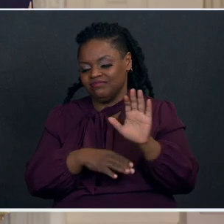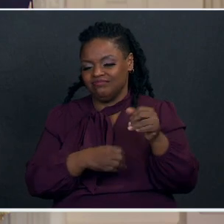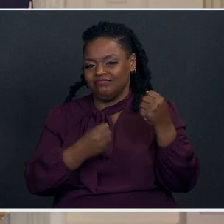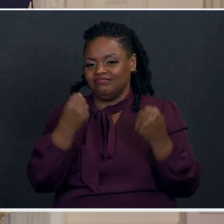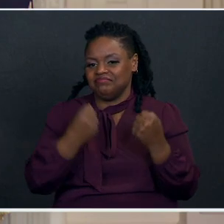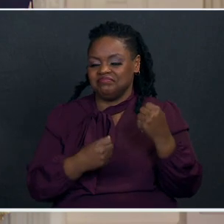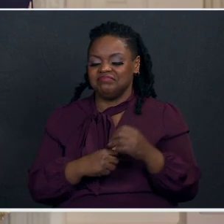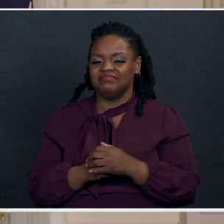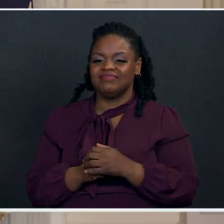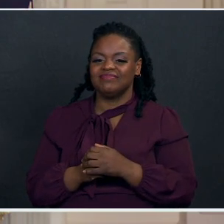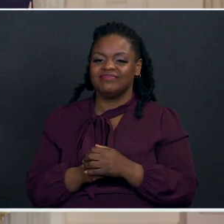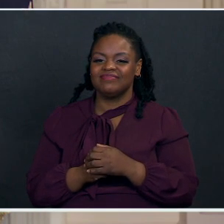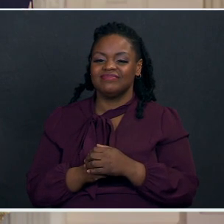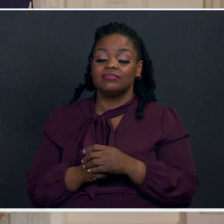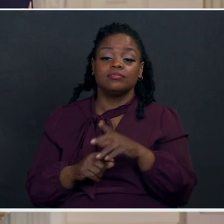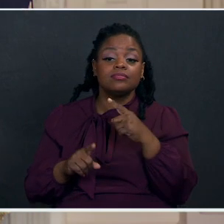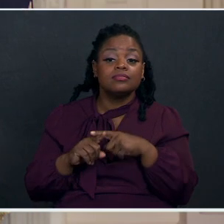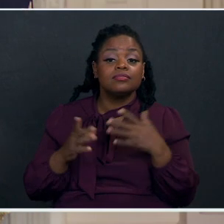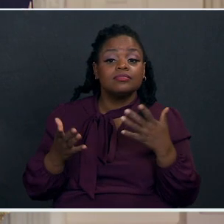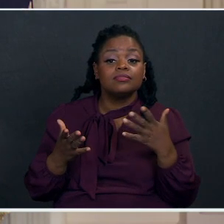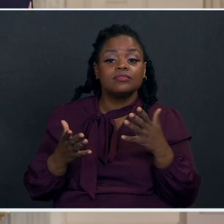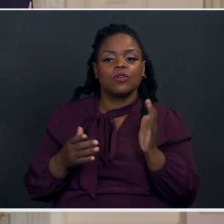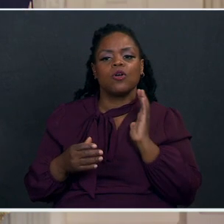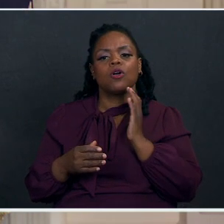We'll take steps towards my goal of achieving 100 percent